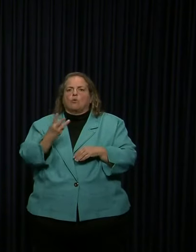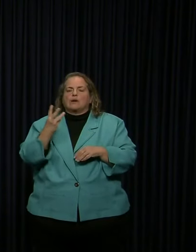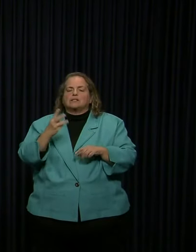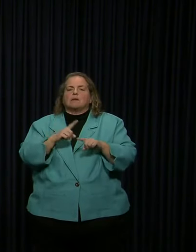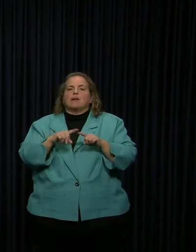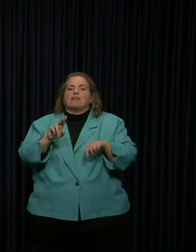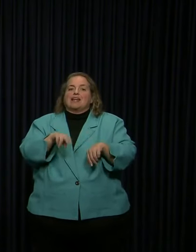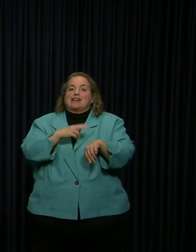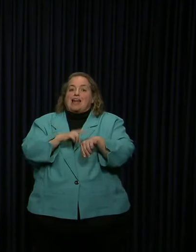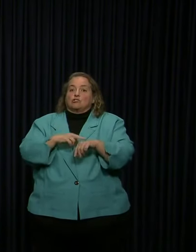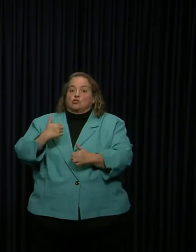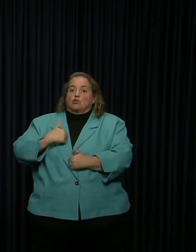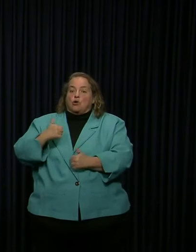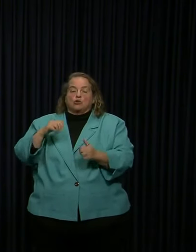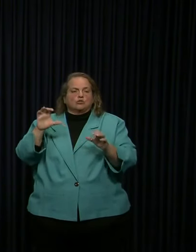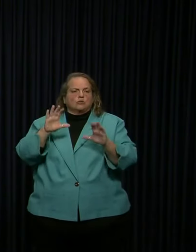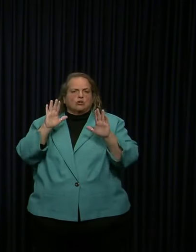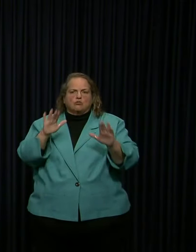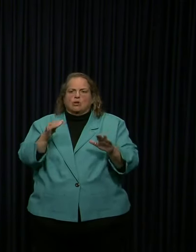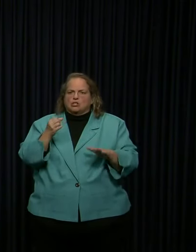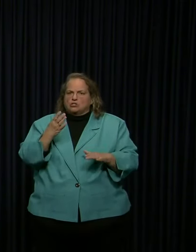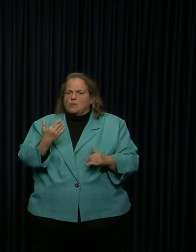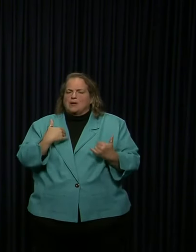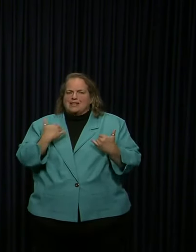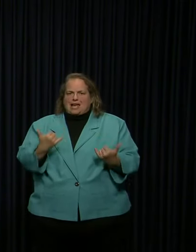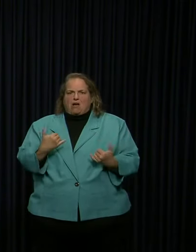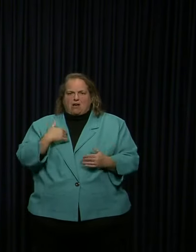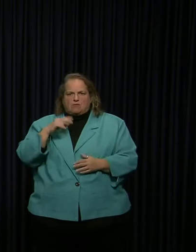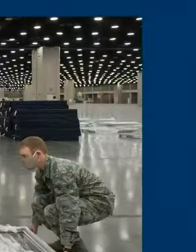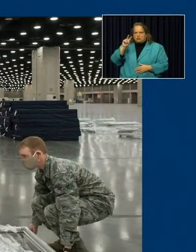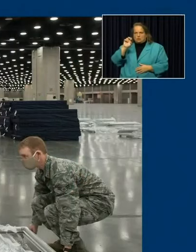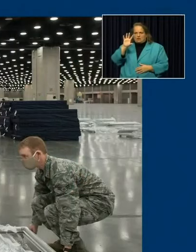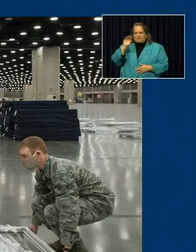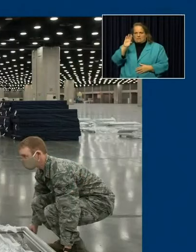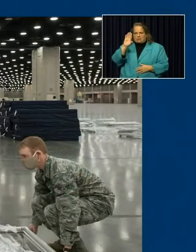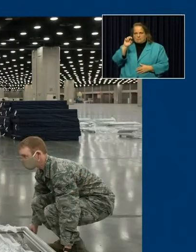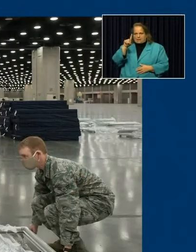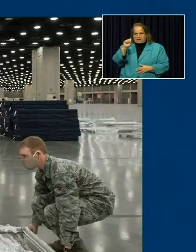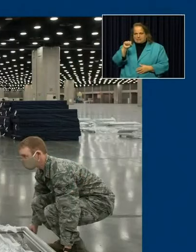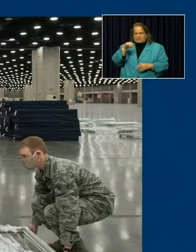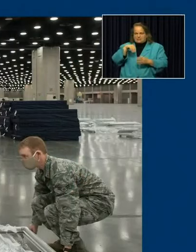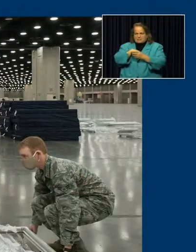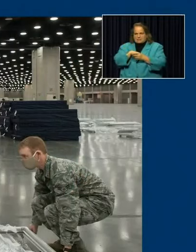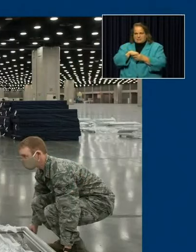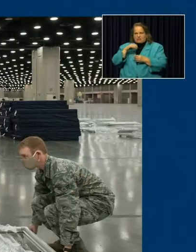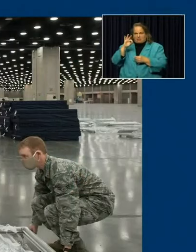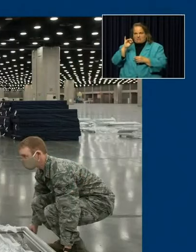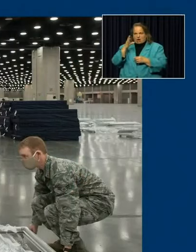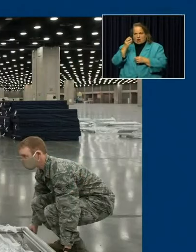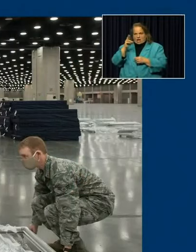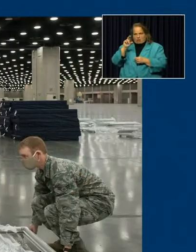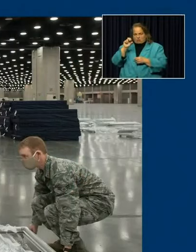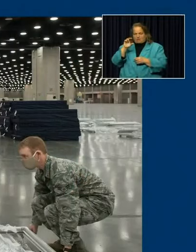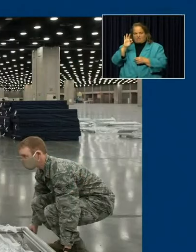FOLKS THAT DON'T NECESSARILY HAVE TO BE IN A HOSPITAL BED BUT